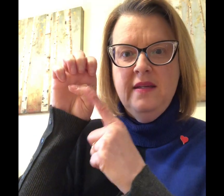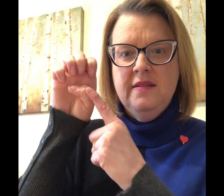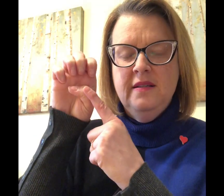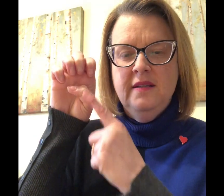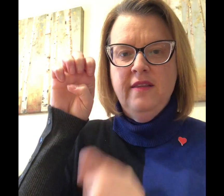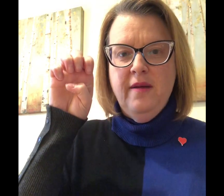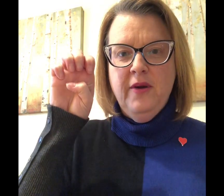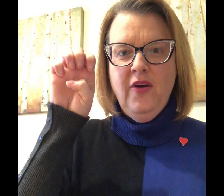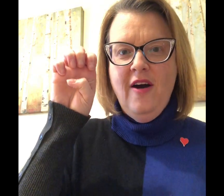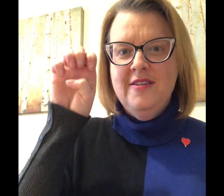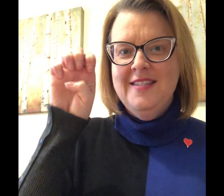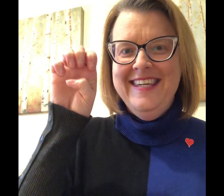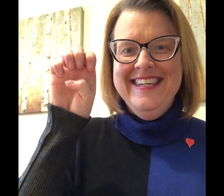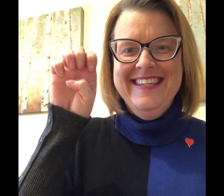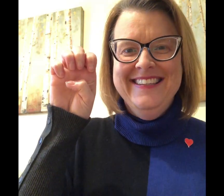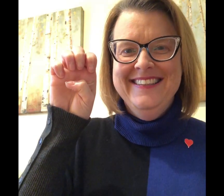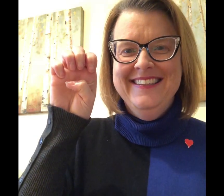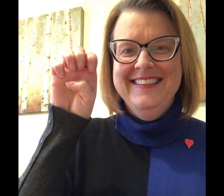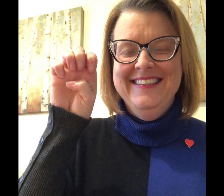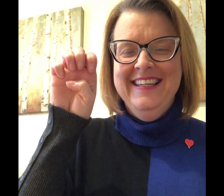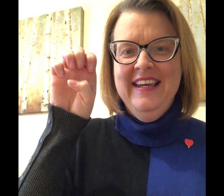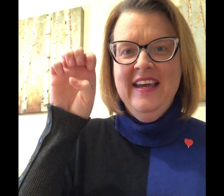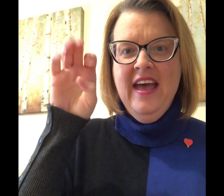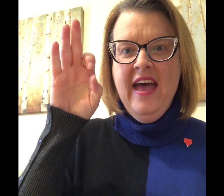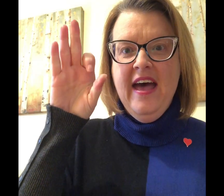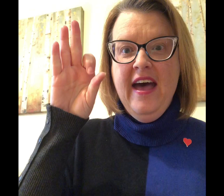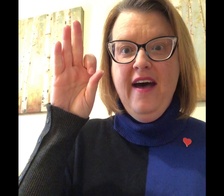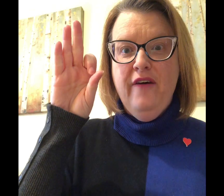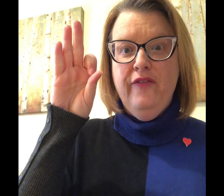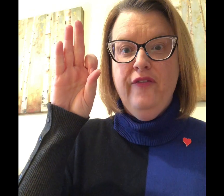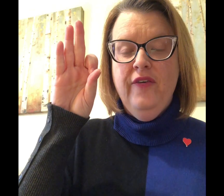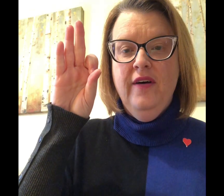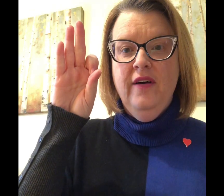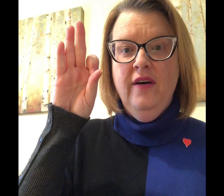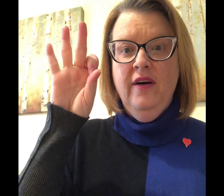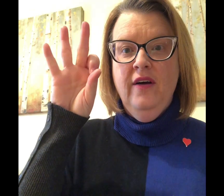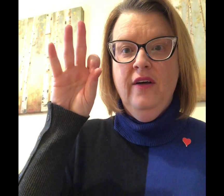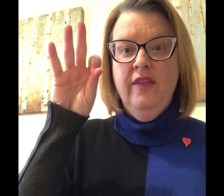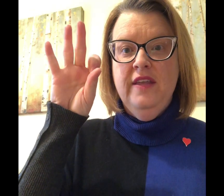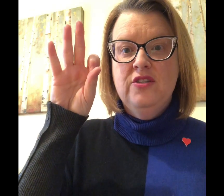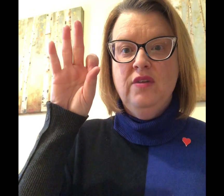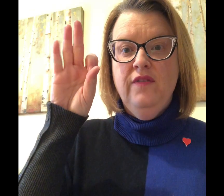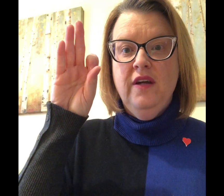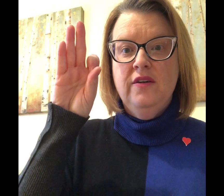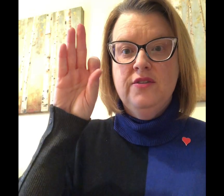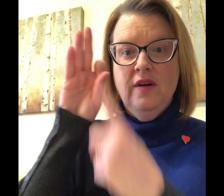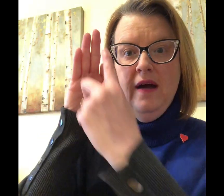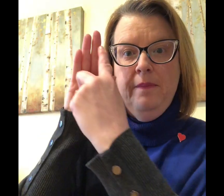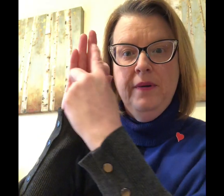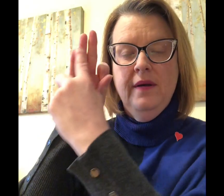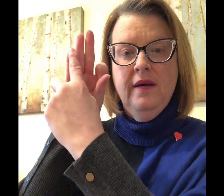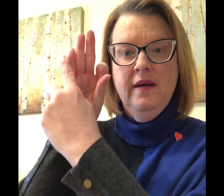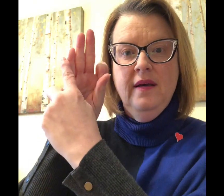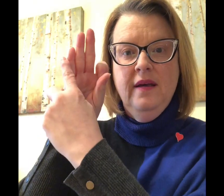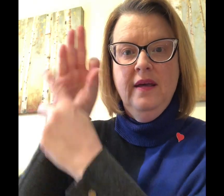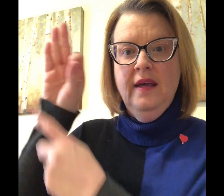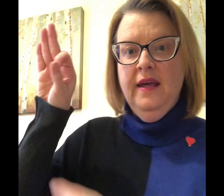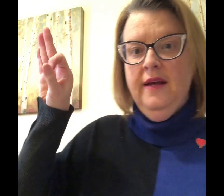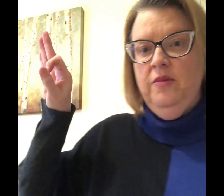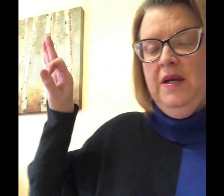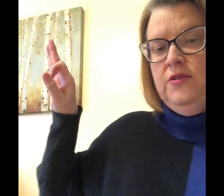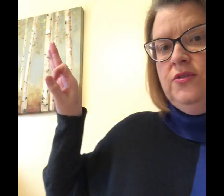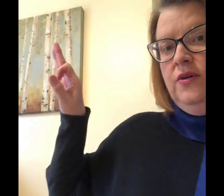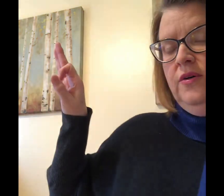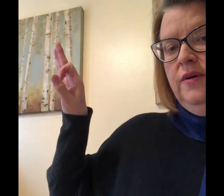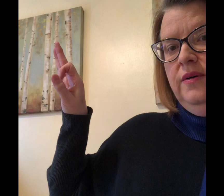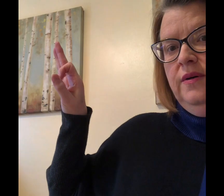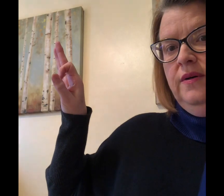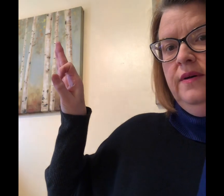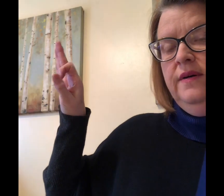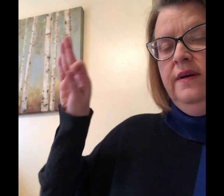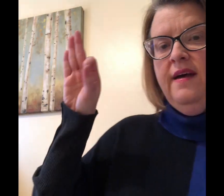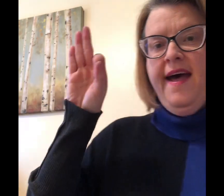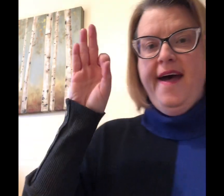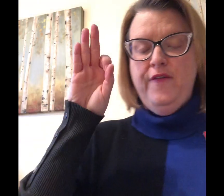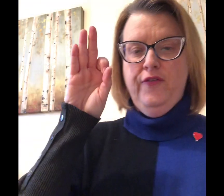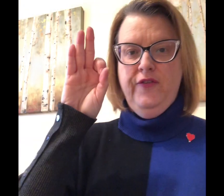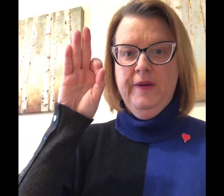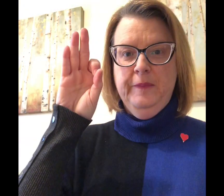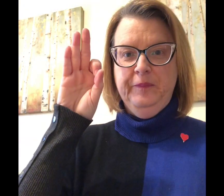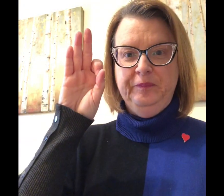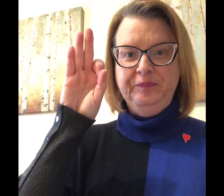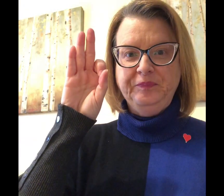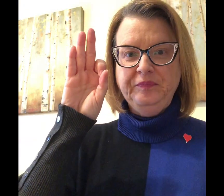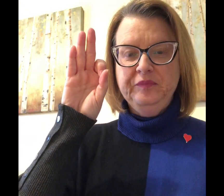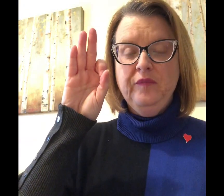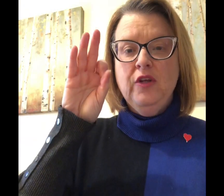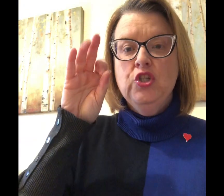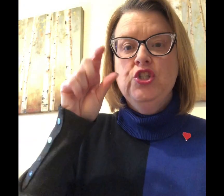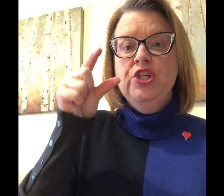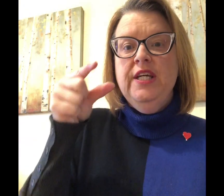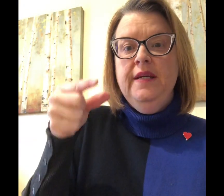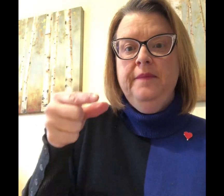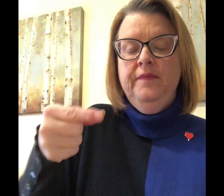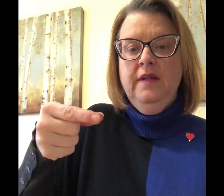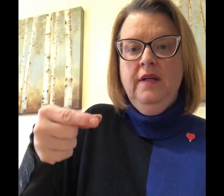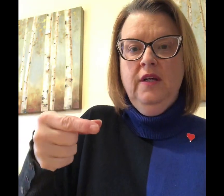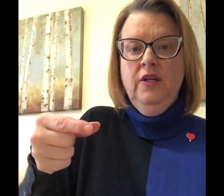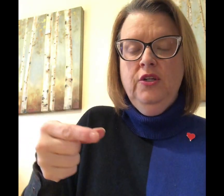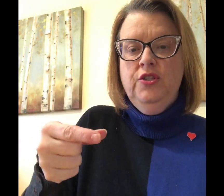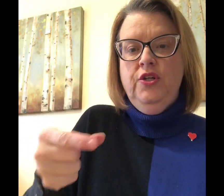thumb across, E. F these three fingers are up and you make a circle F. G you turn